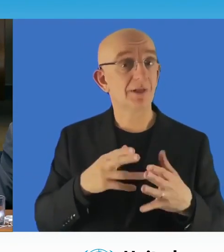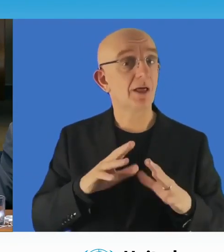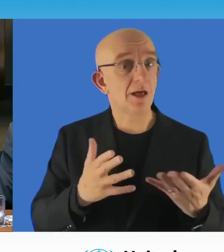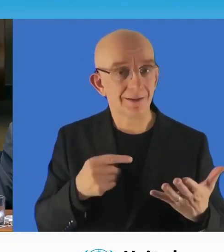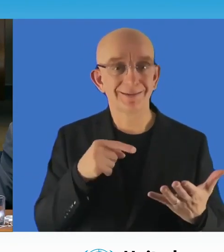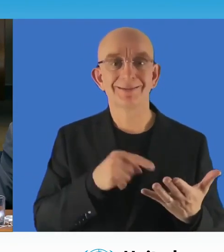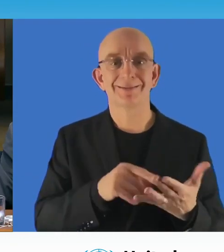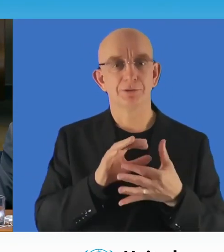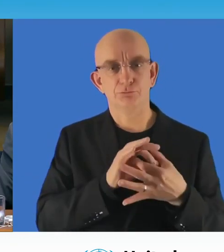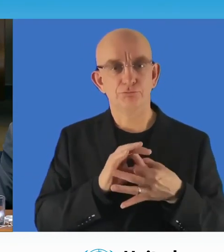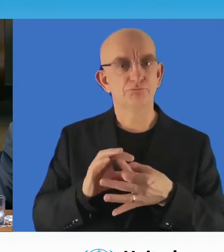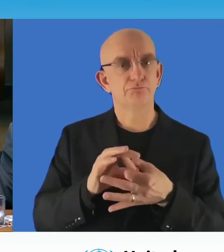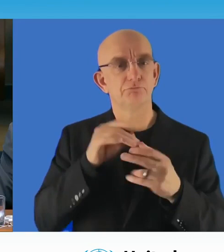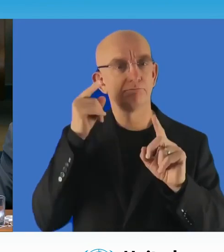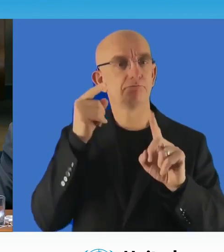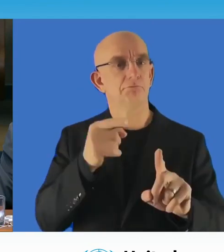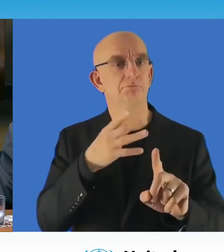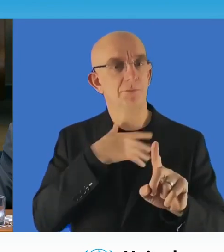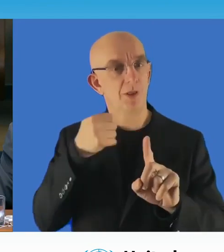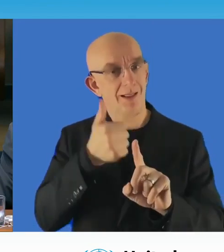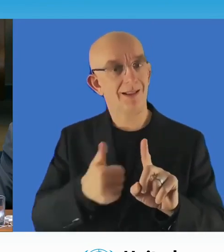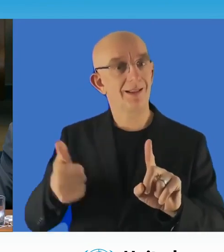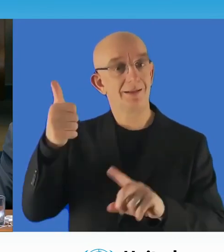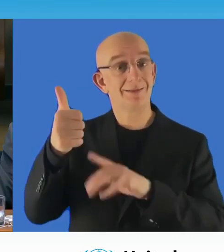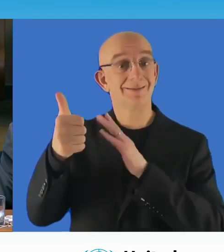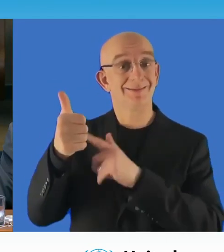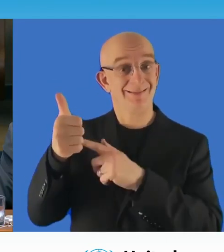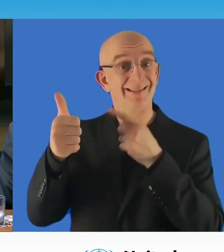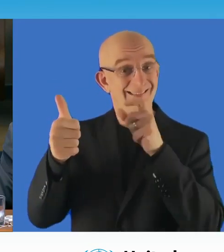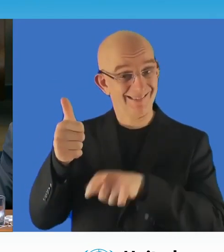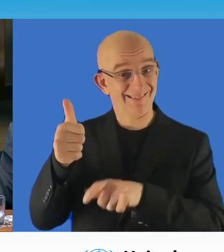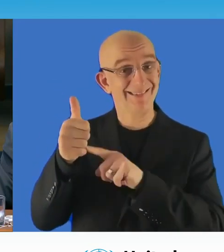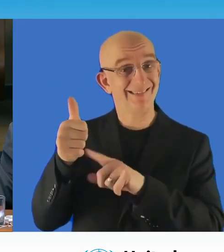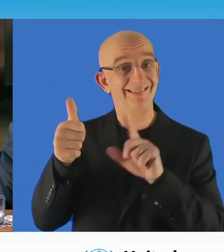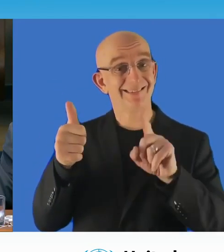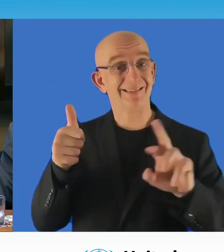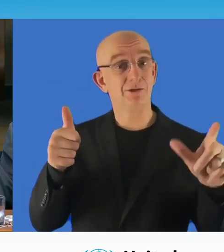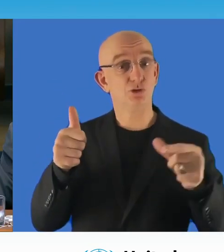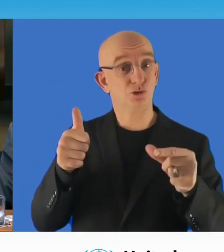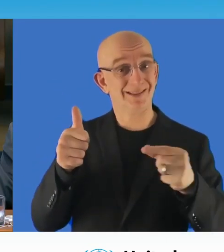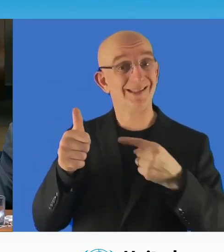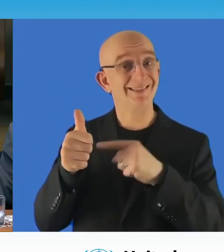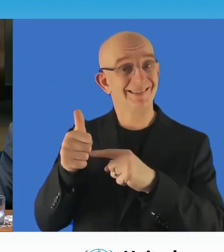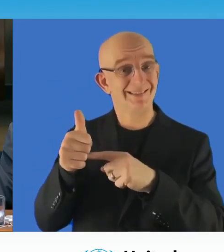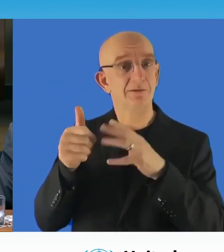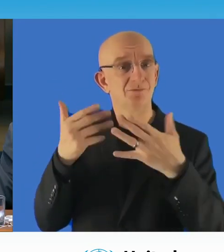employer of choice for persons with disabilities an example of this commitment was the session on